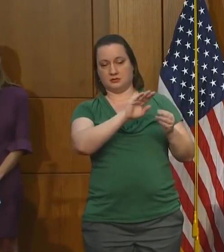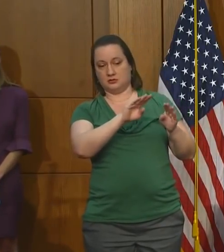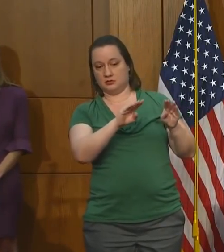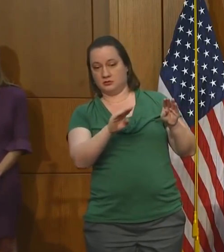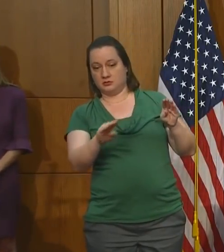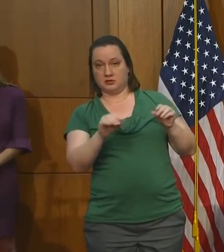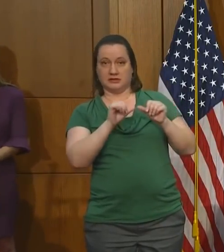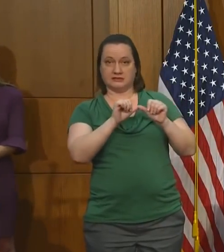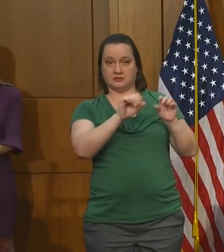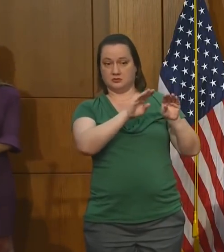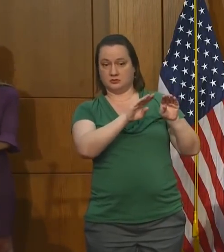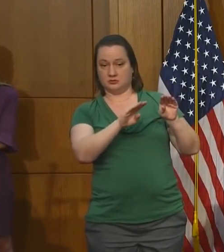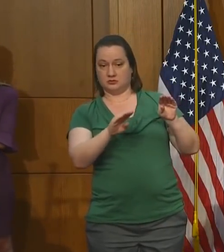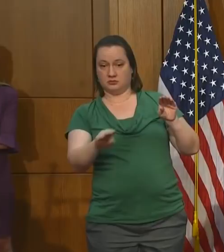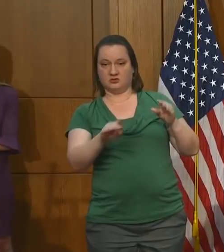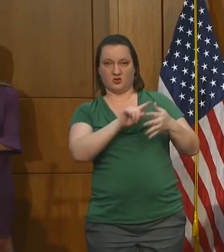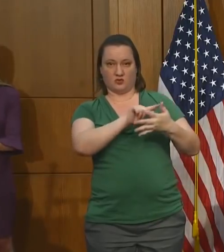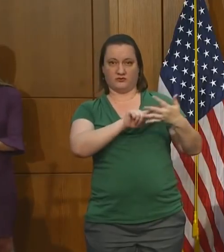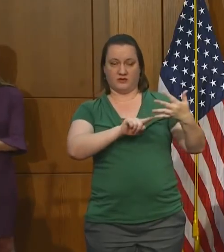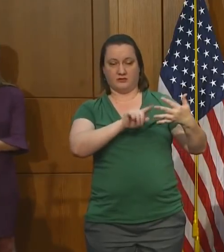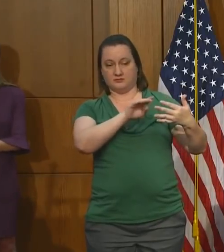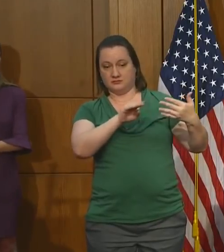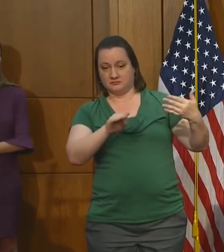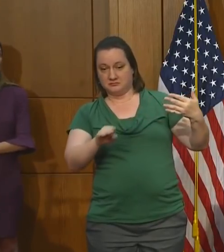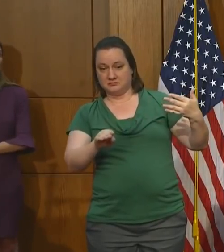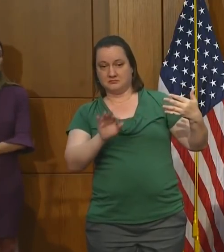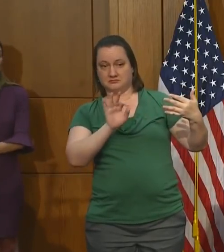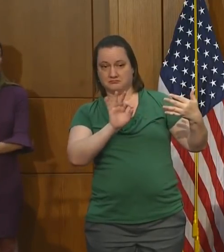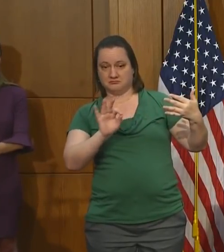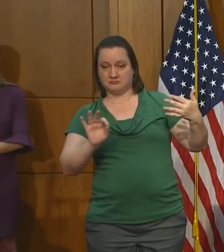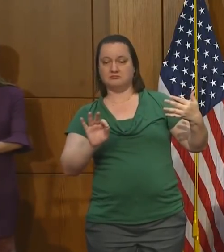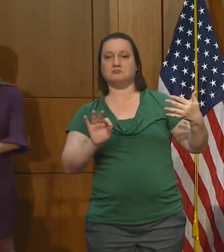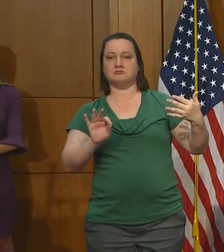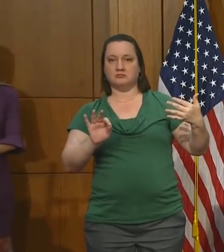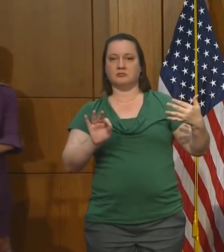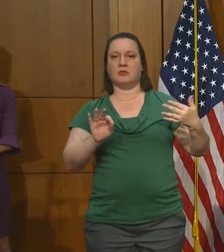FOR TWO MAYBE MORE WEEKS BUT IF WE CAN CONTINUE TO SEE THESE